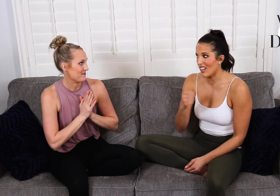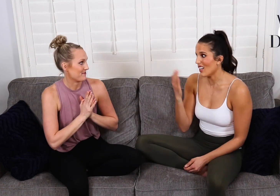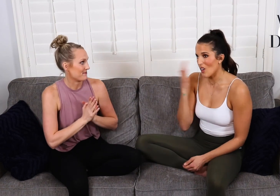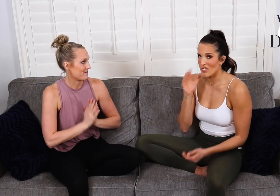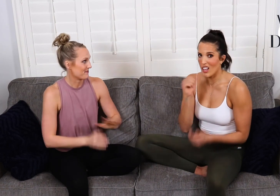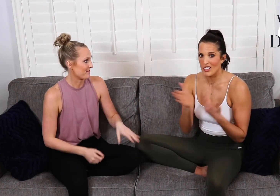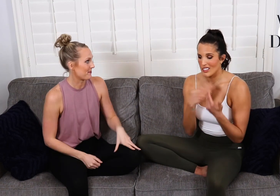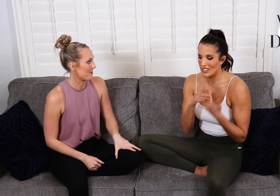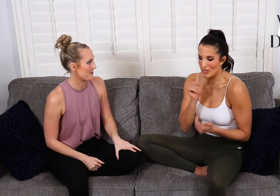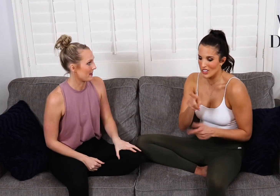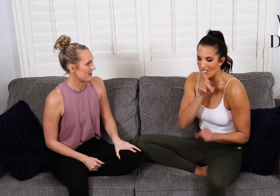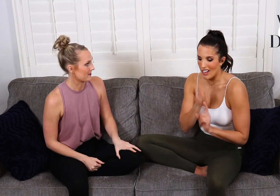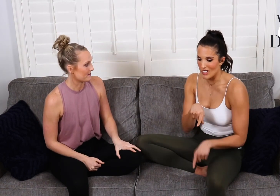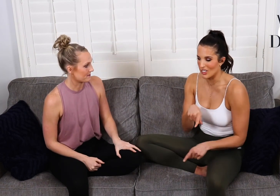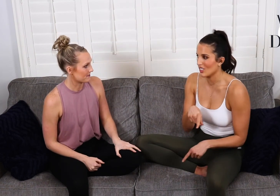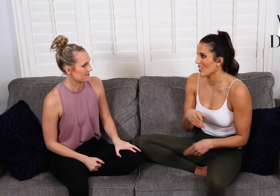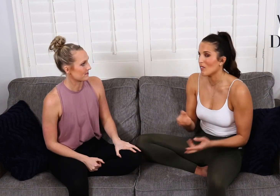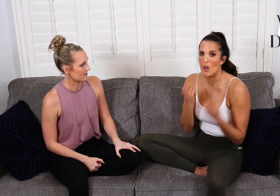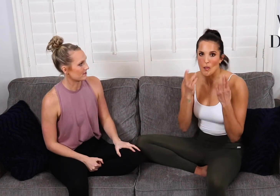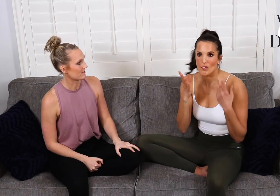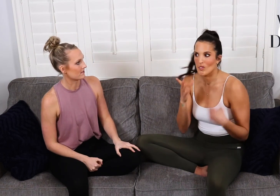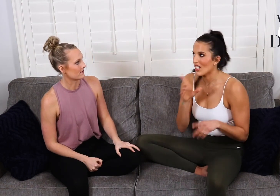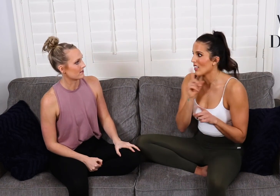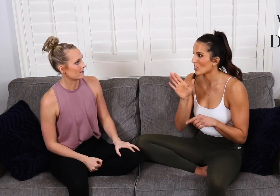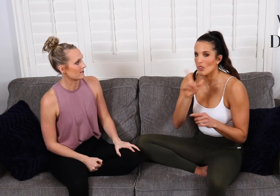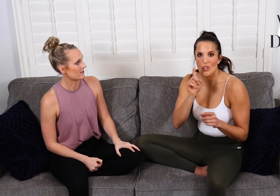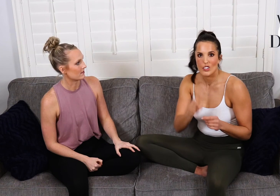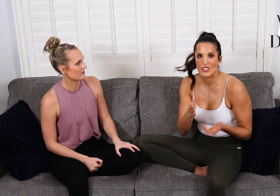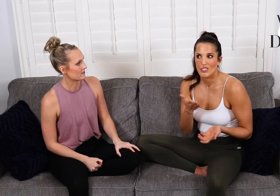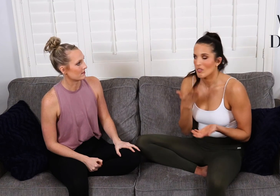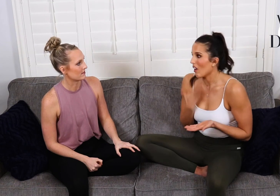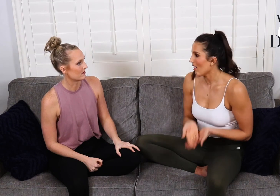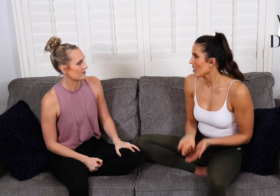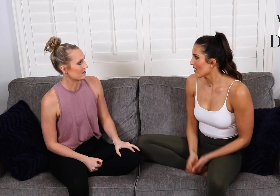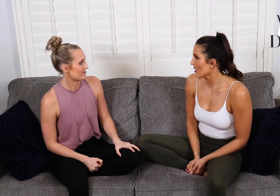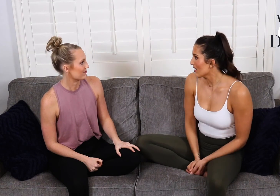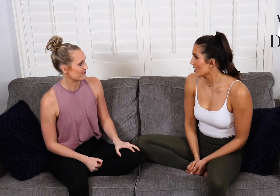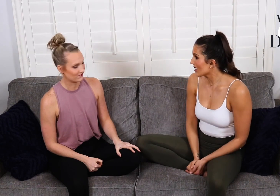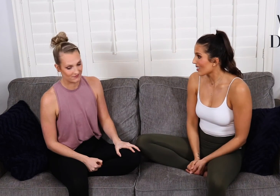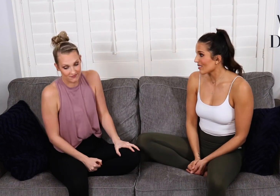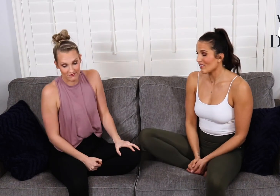Yeah. I know It's not an easy question to answer. So we hope we answered your question well.